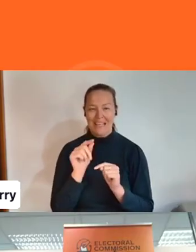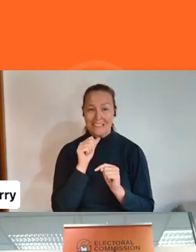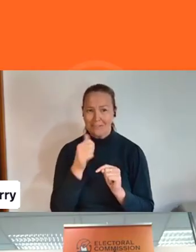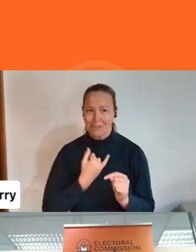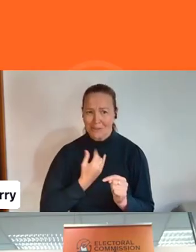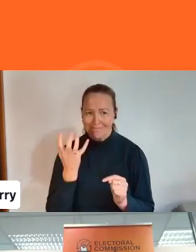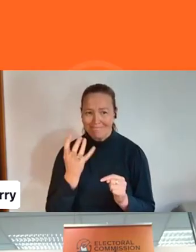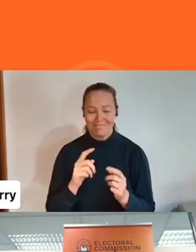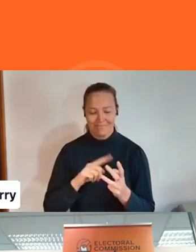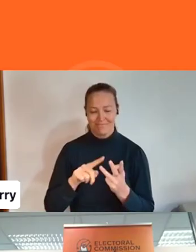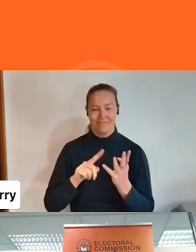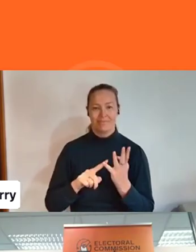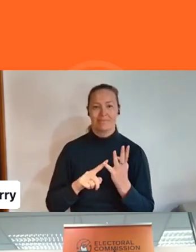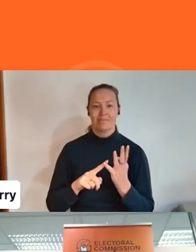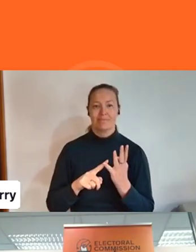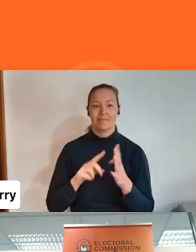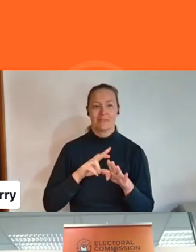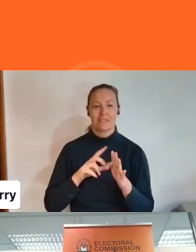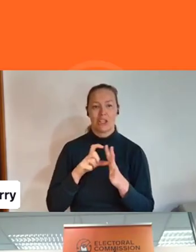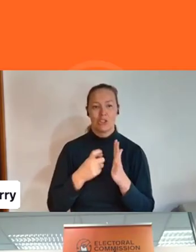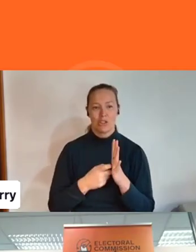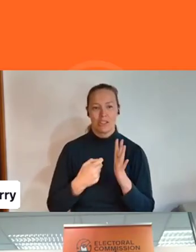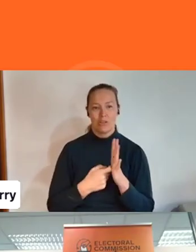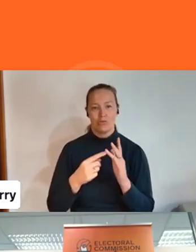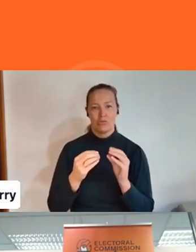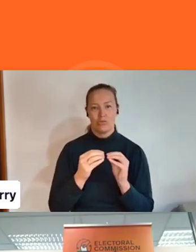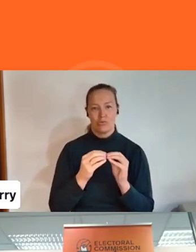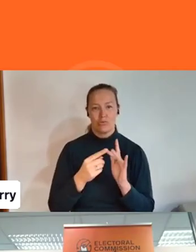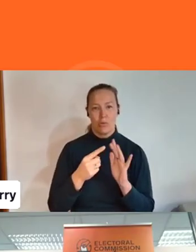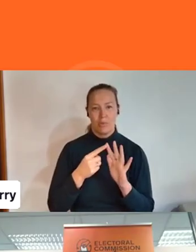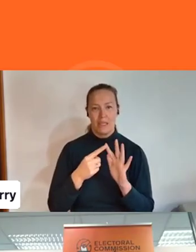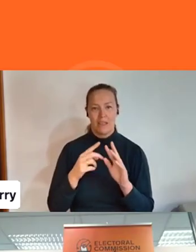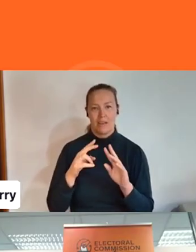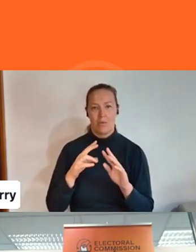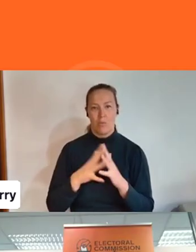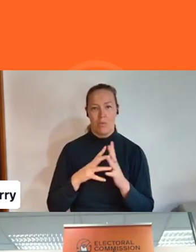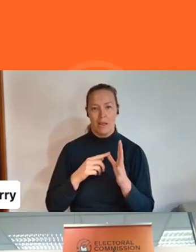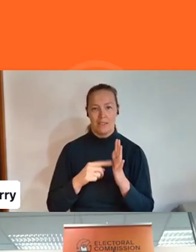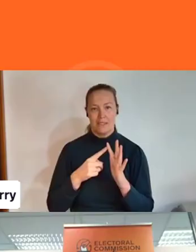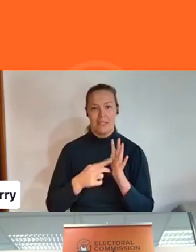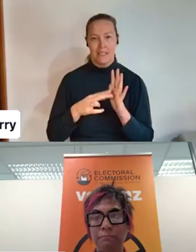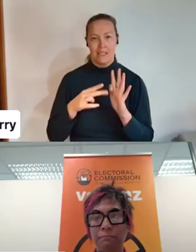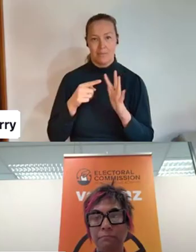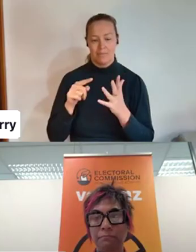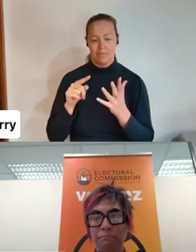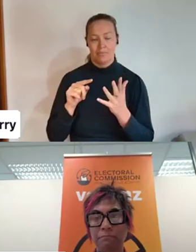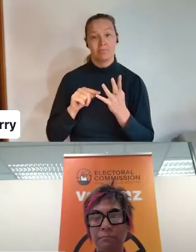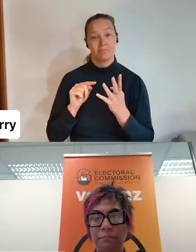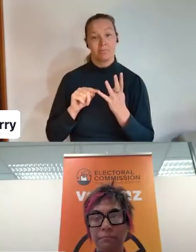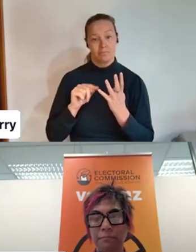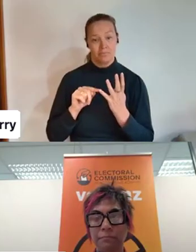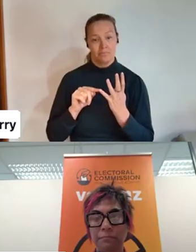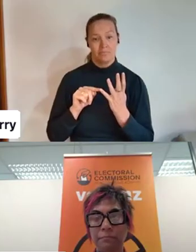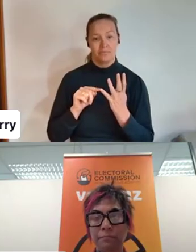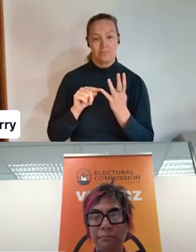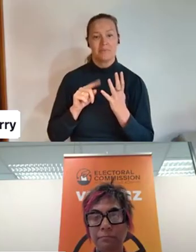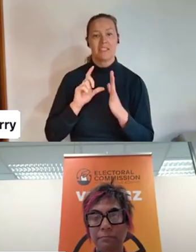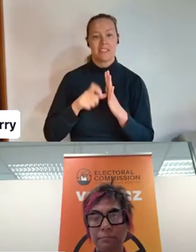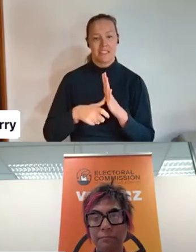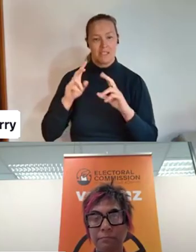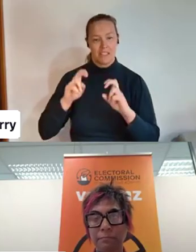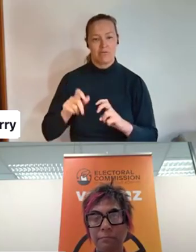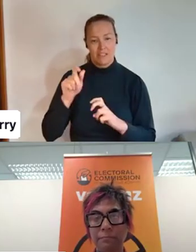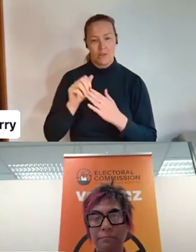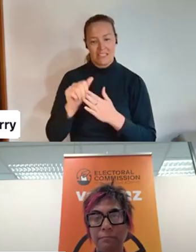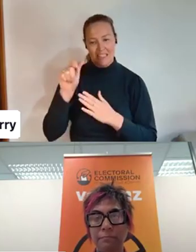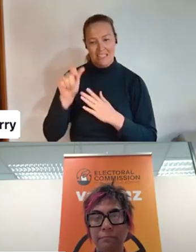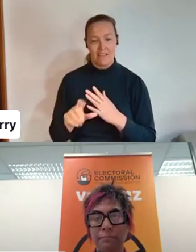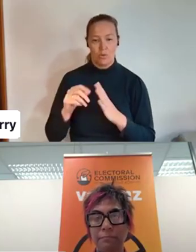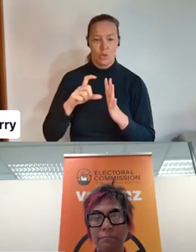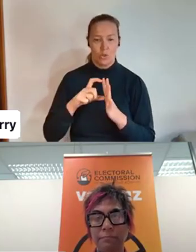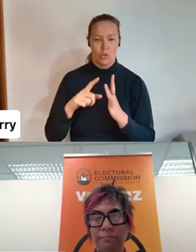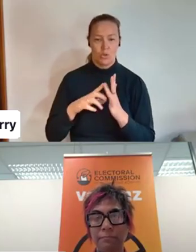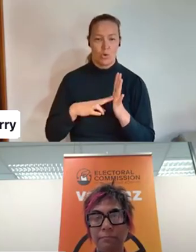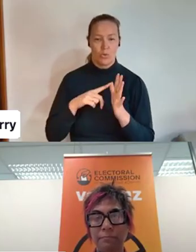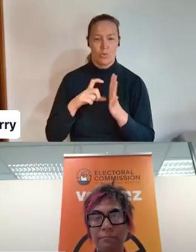Dr Robbie Francis Watene who is the Disability Research Lead for the Donald Beasley Institute.